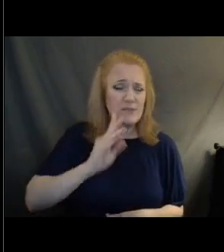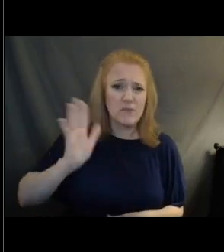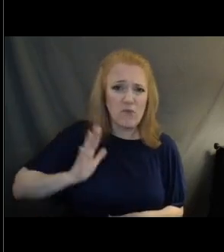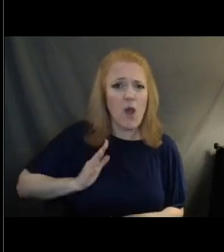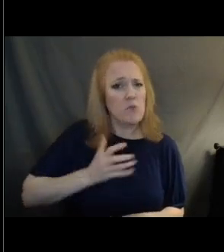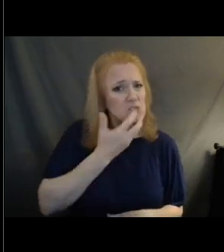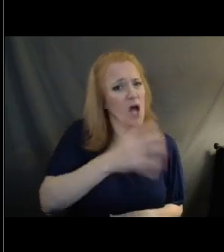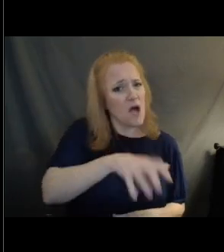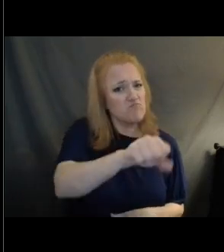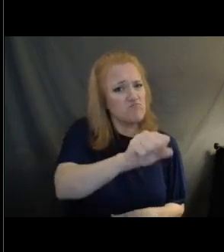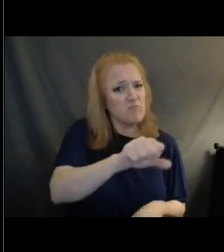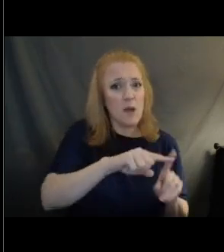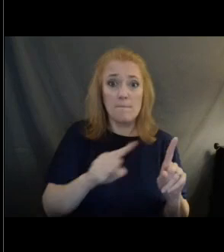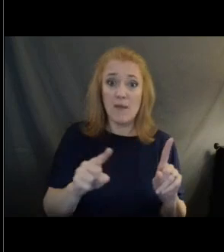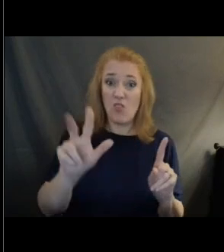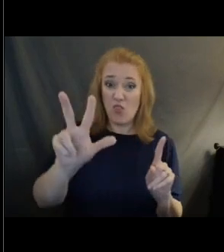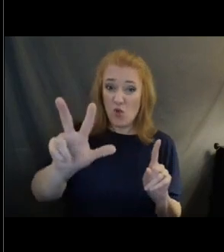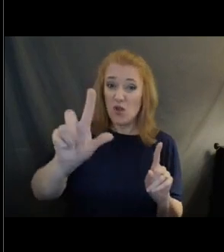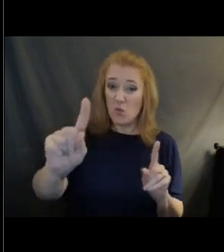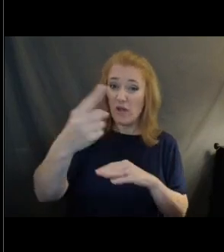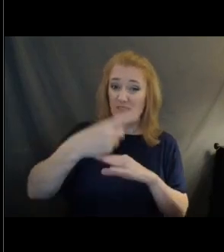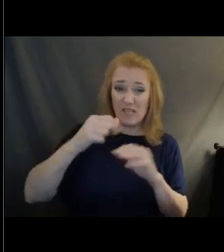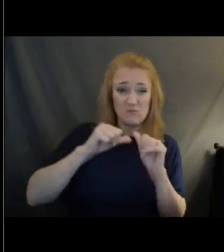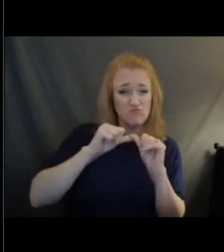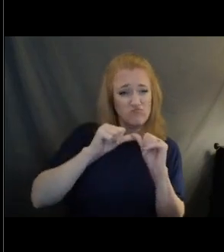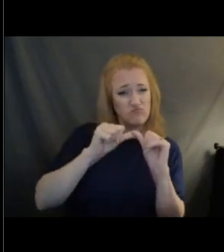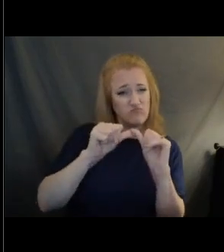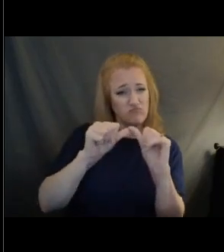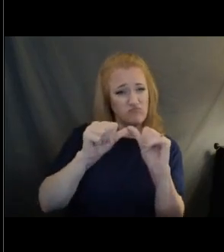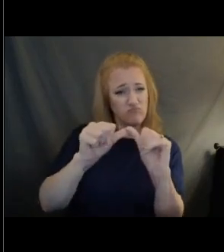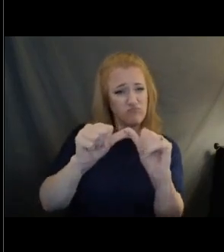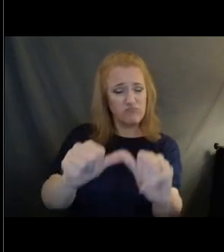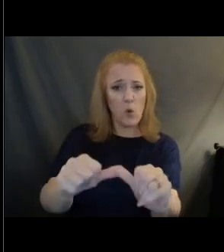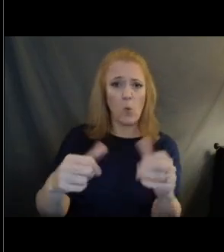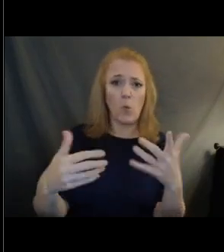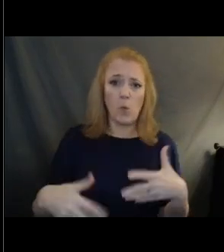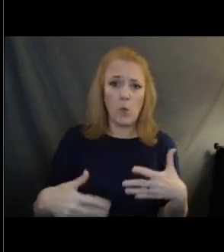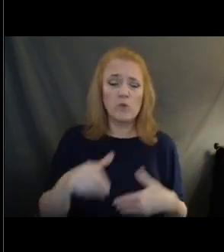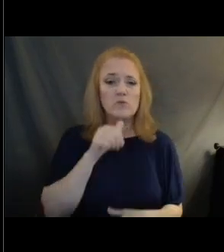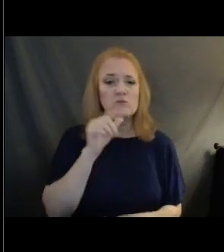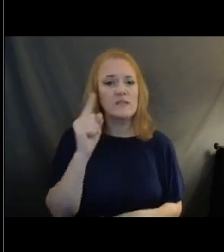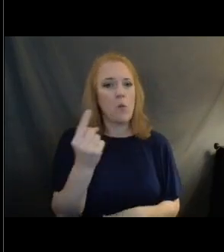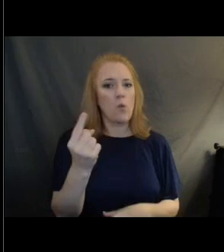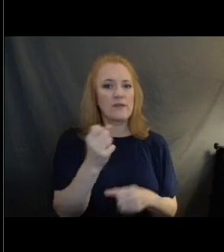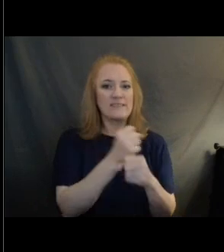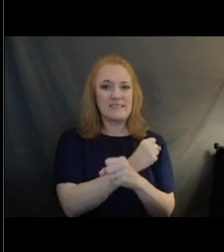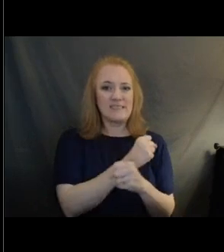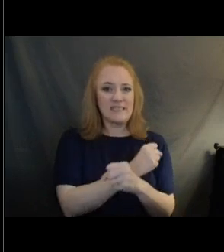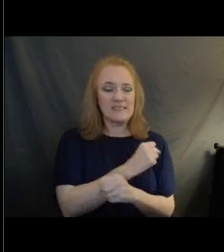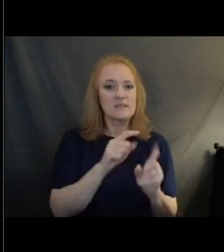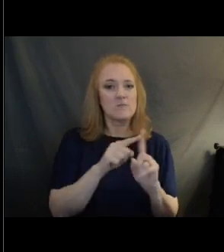had that many days above 110. So it's not just statistics, it's you start really looking at